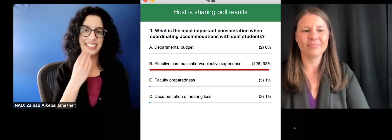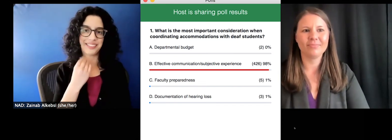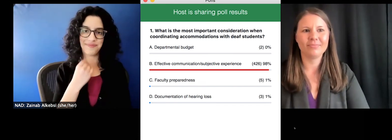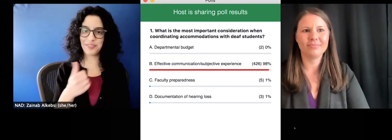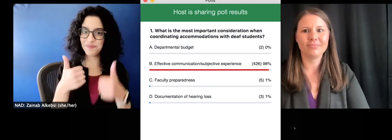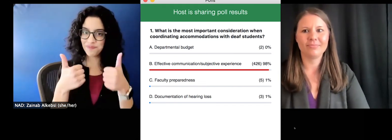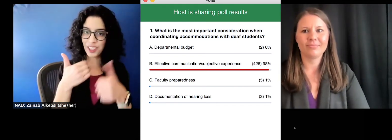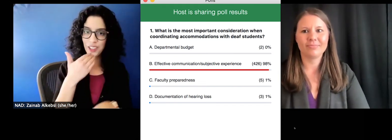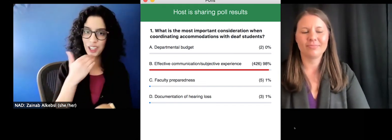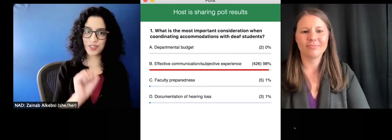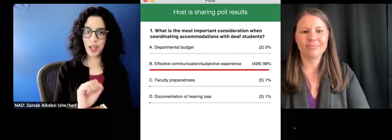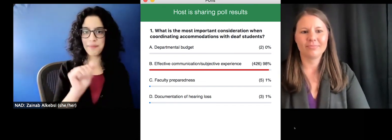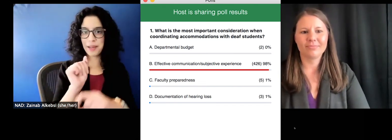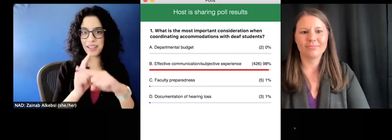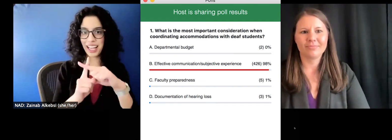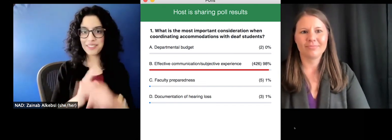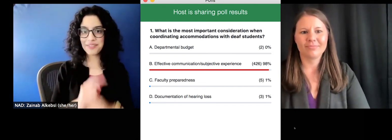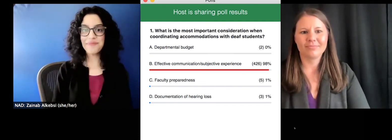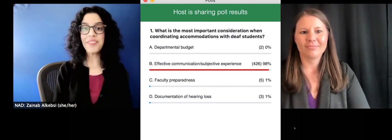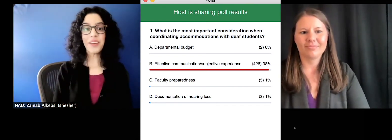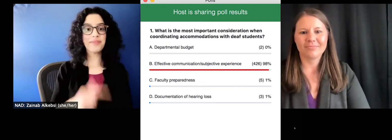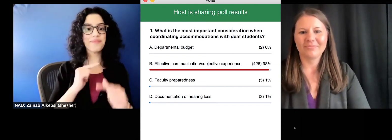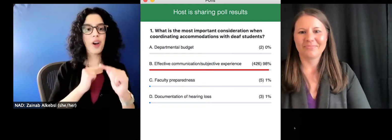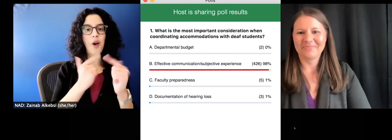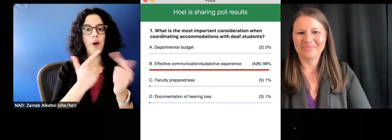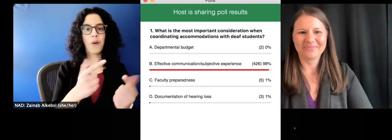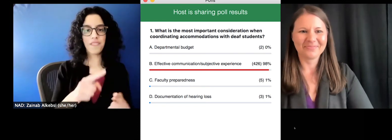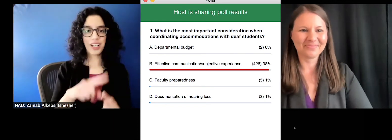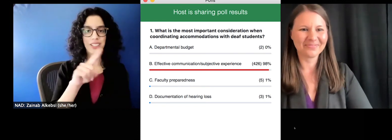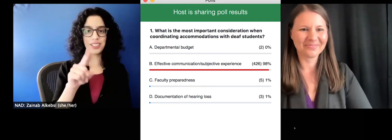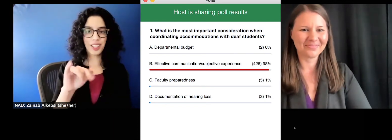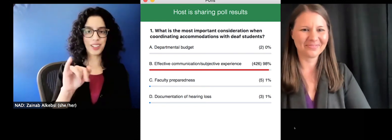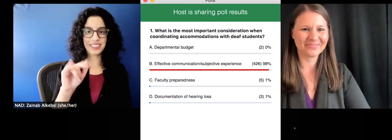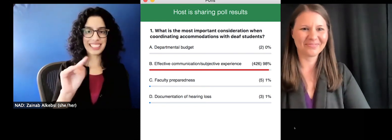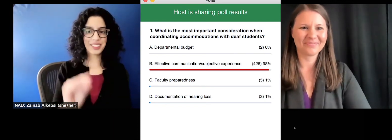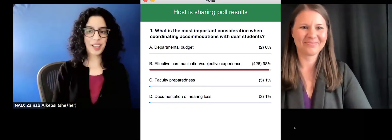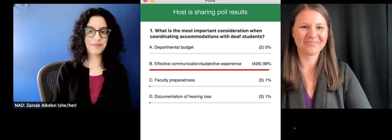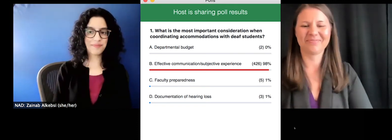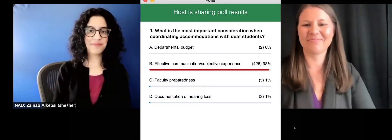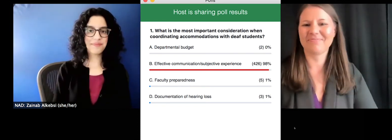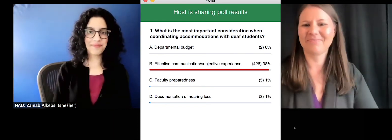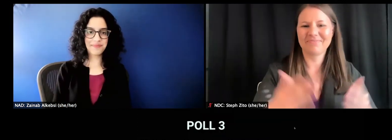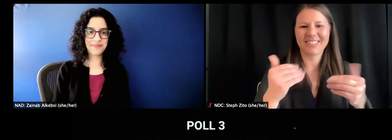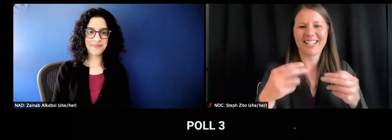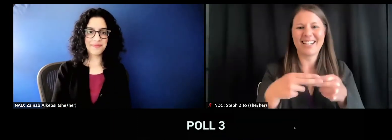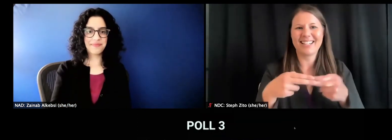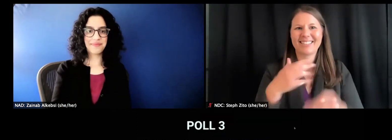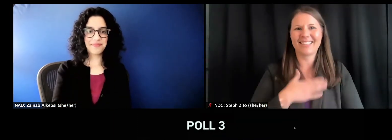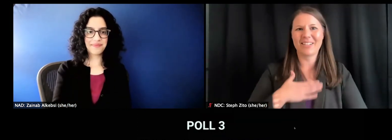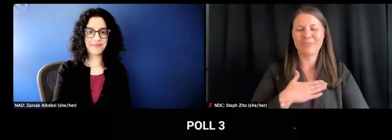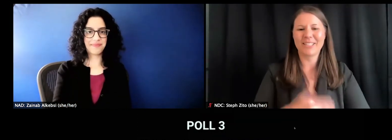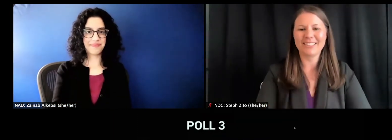Good job, everybody. A plus for the class. Over to you. Yes, thank you.